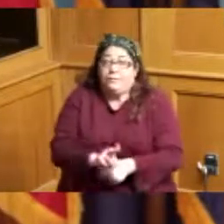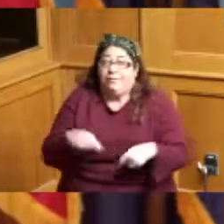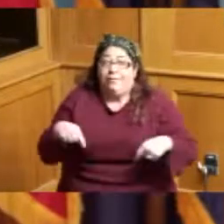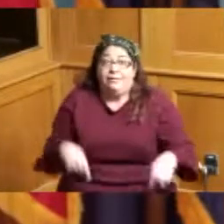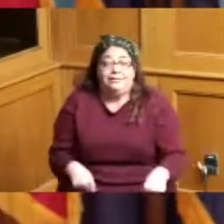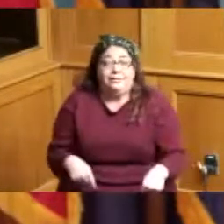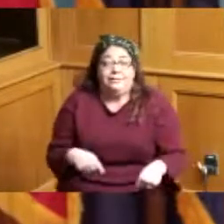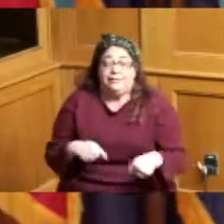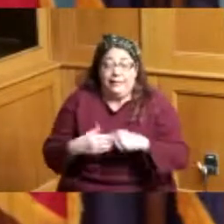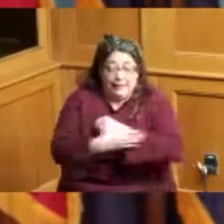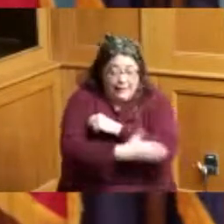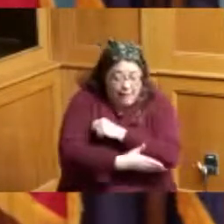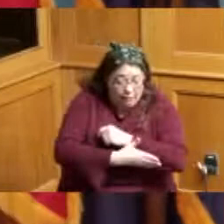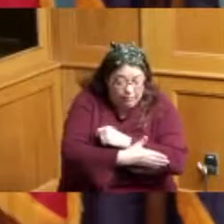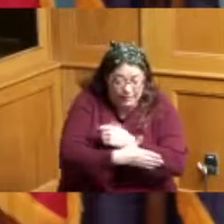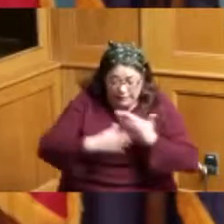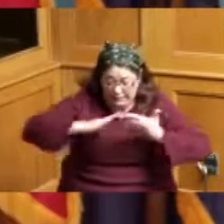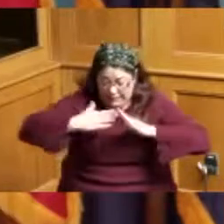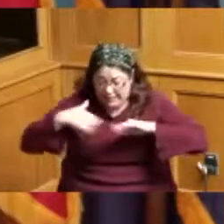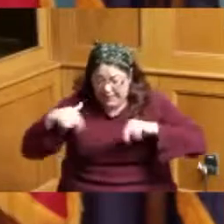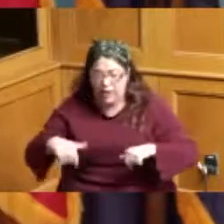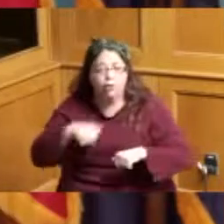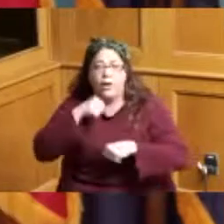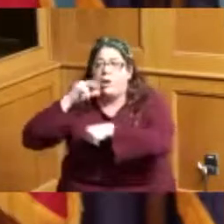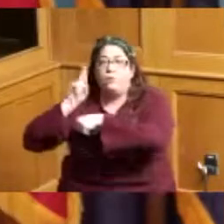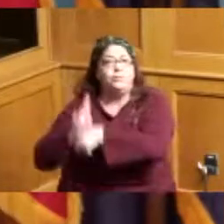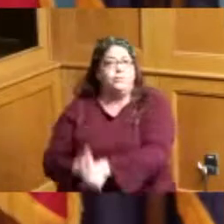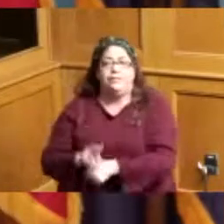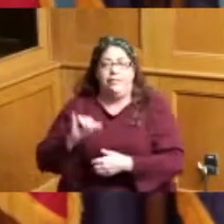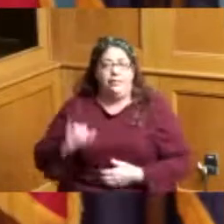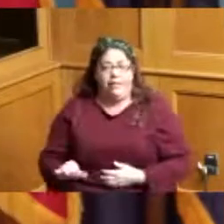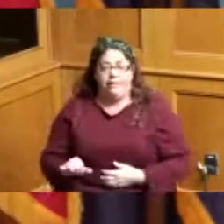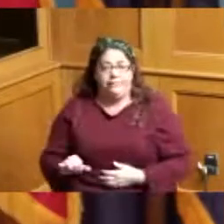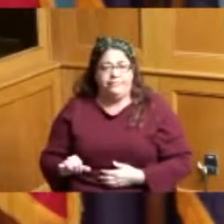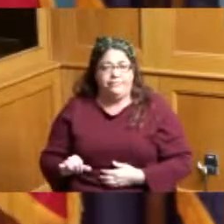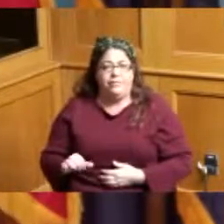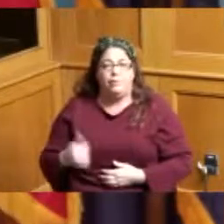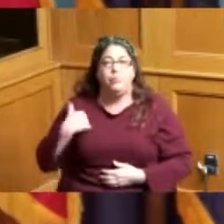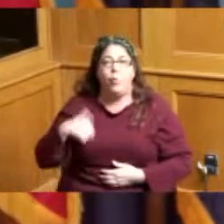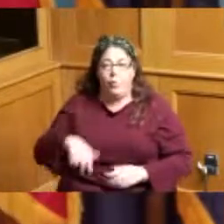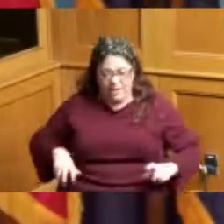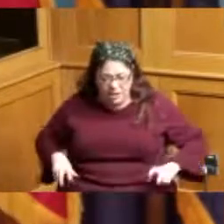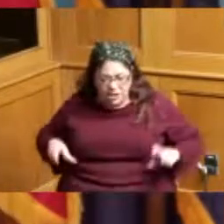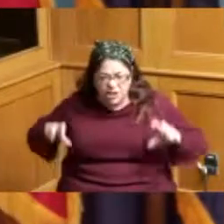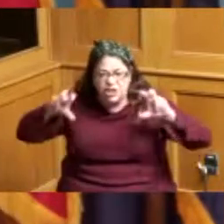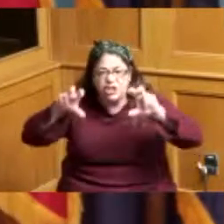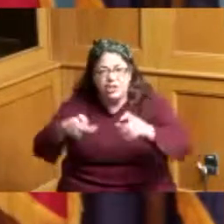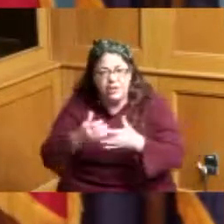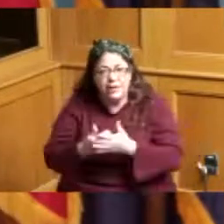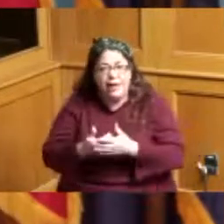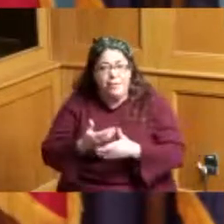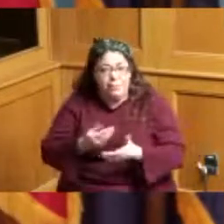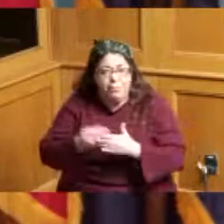our city has not been used to it but we invested we invested in stadiums the prop the taxpayers